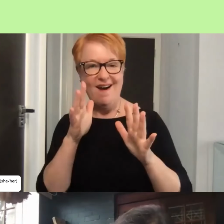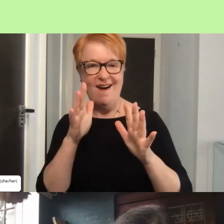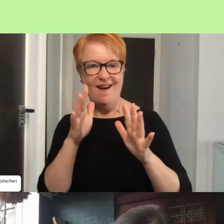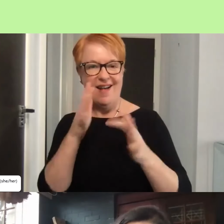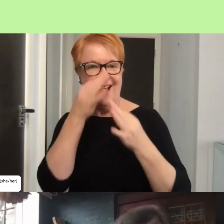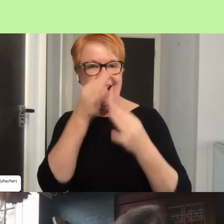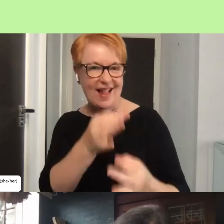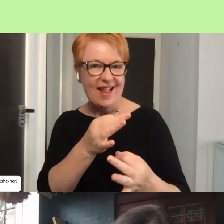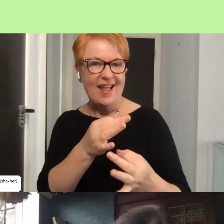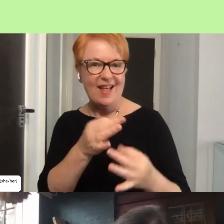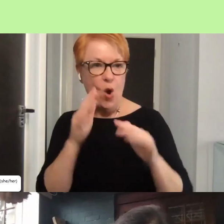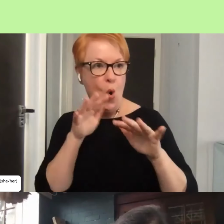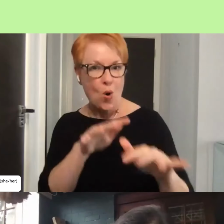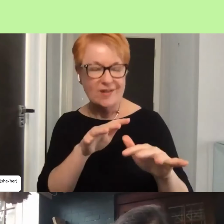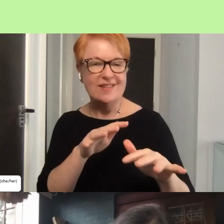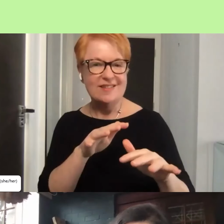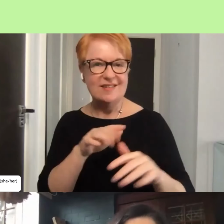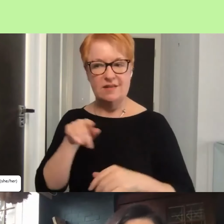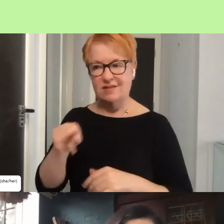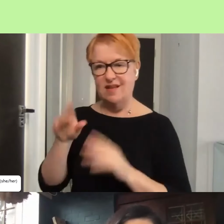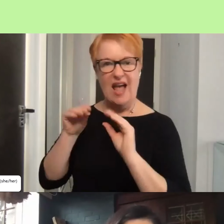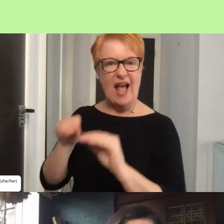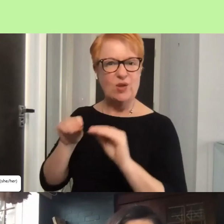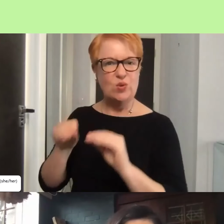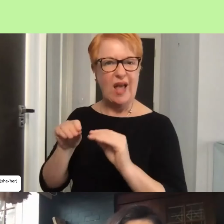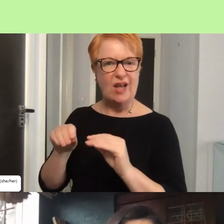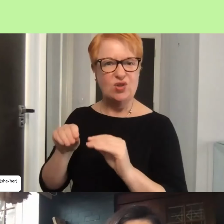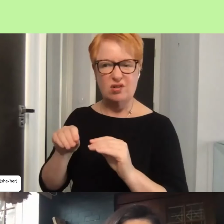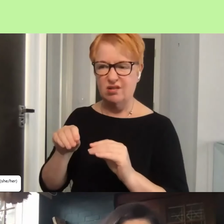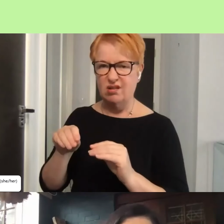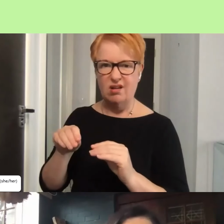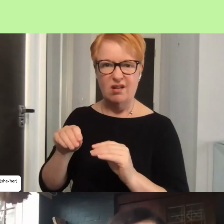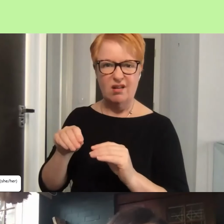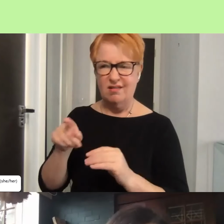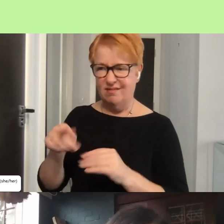And education departments actually doing heavy heavyweight work,